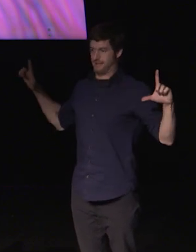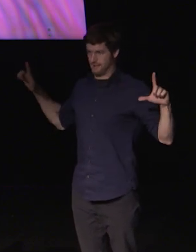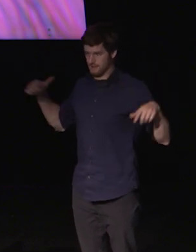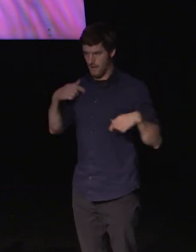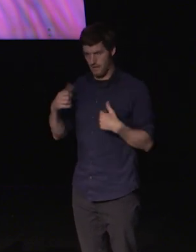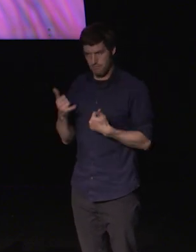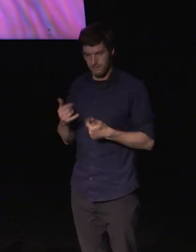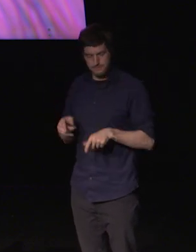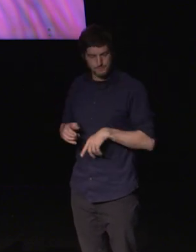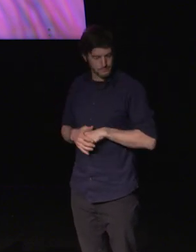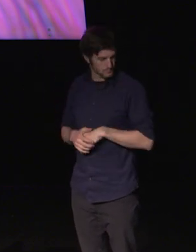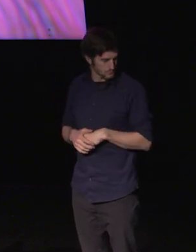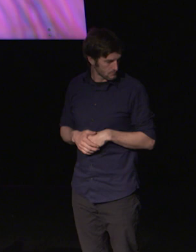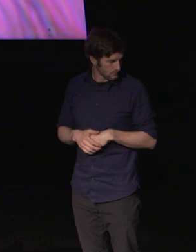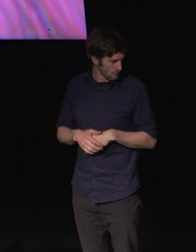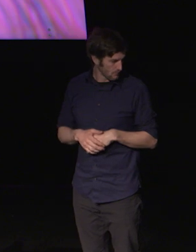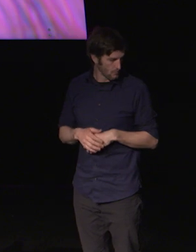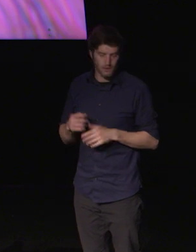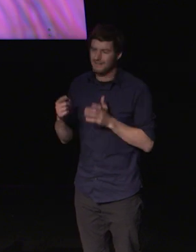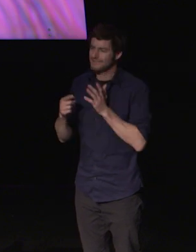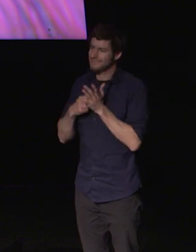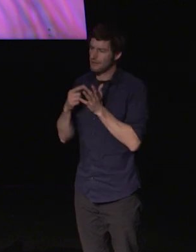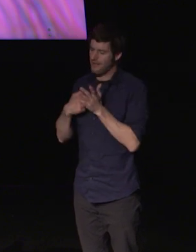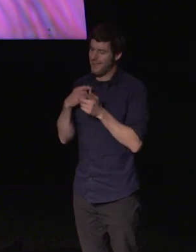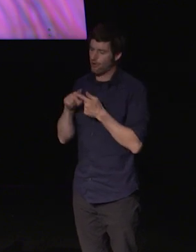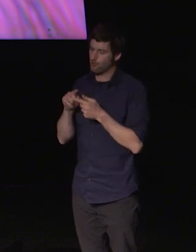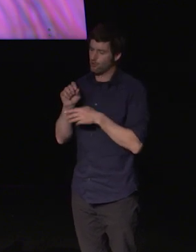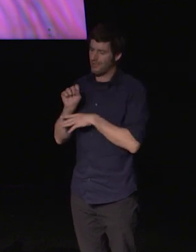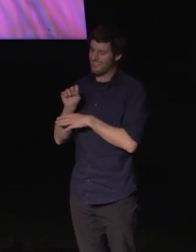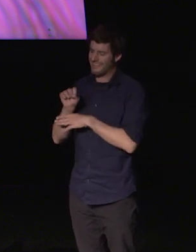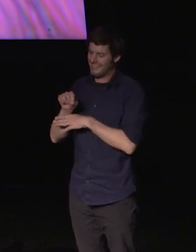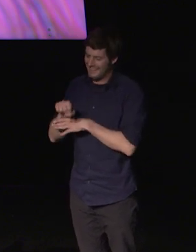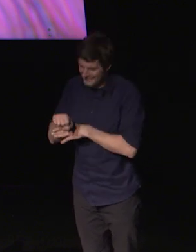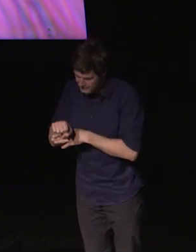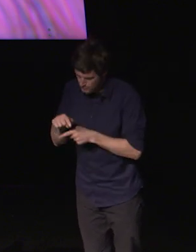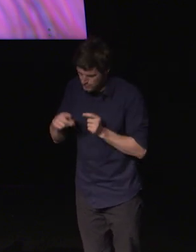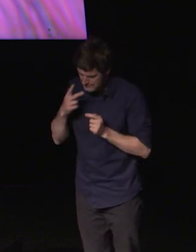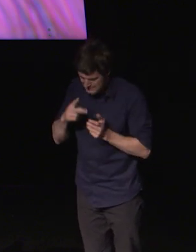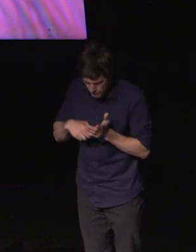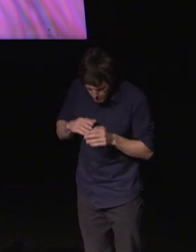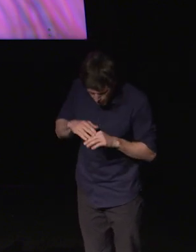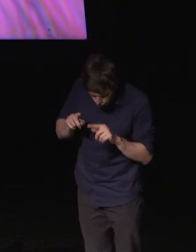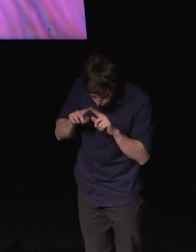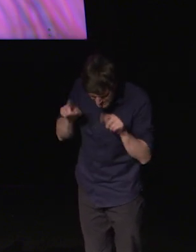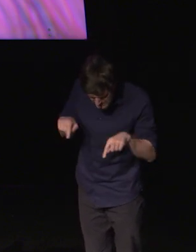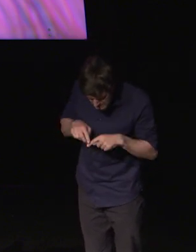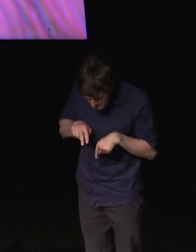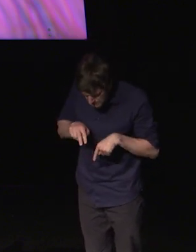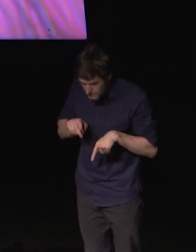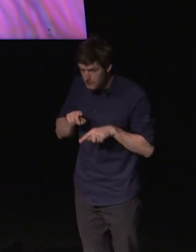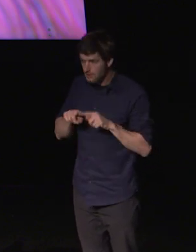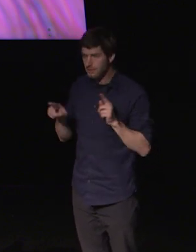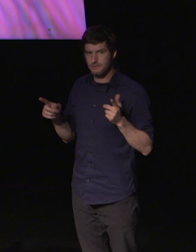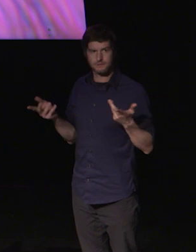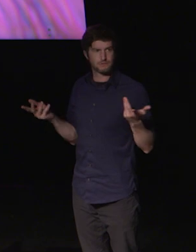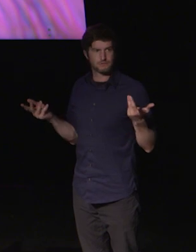Sure, there were times I still had to lean in in order to see what was on the screen. But the fact that I don't have to necessarily put a lot of effort,